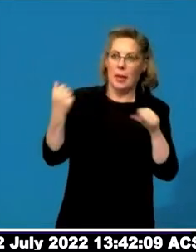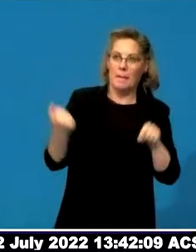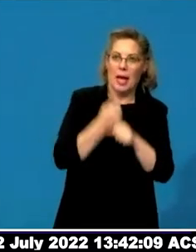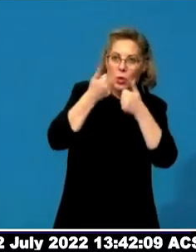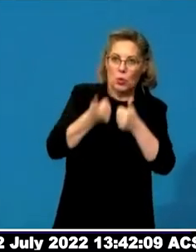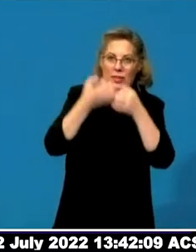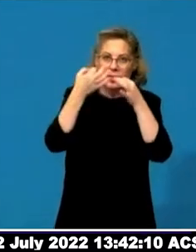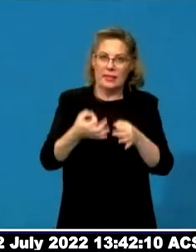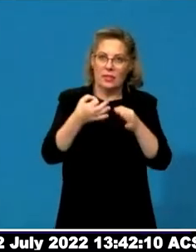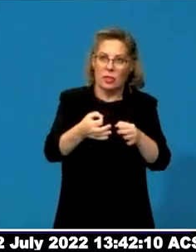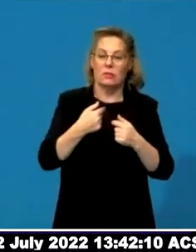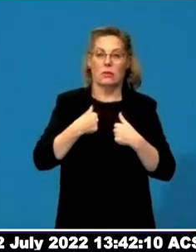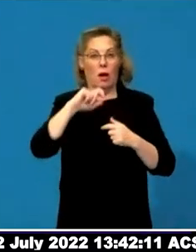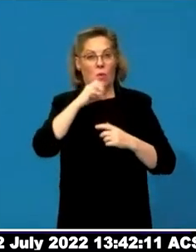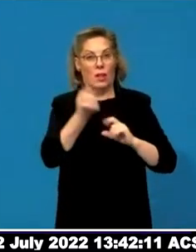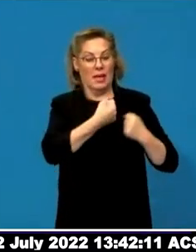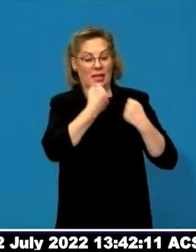I will be supported by my coordinator of supports